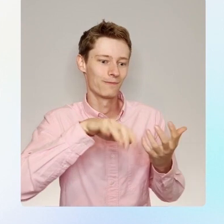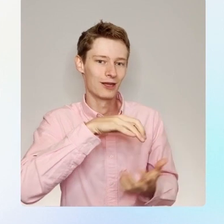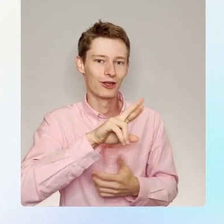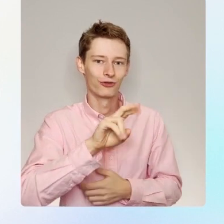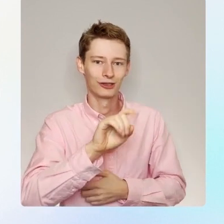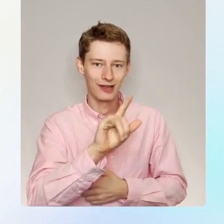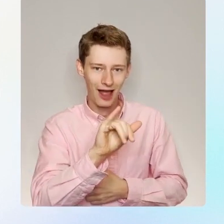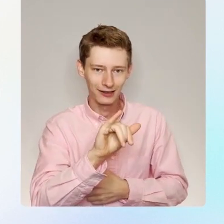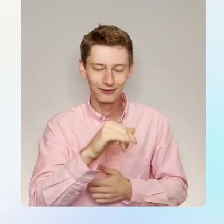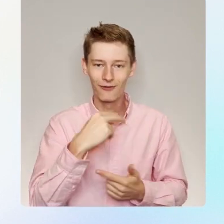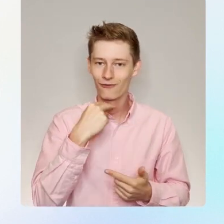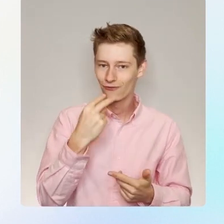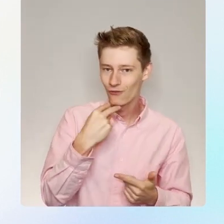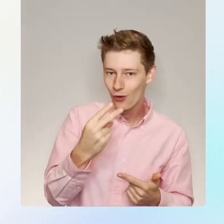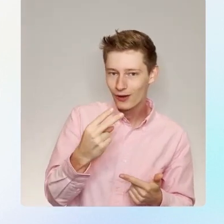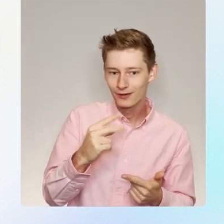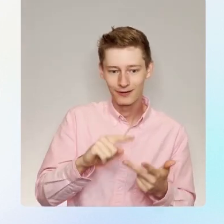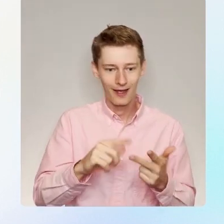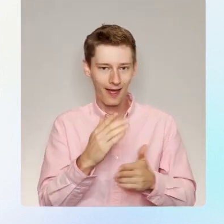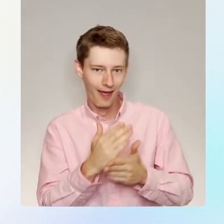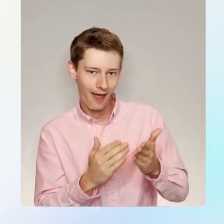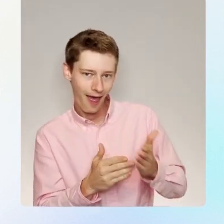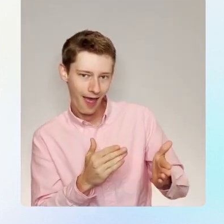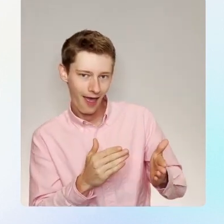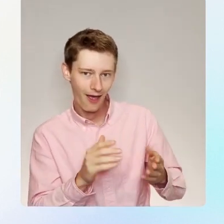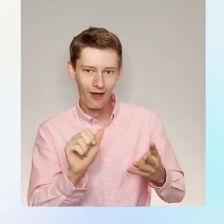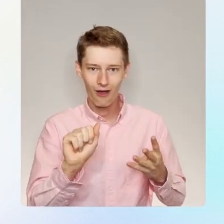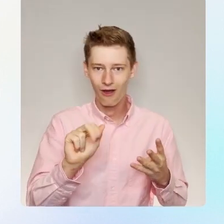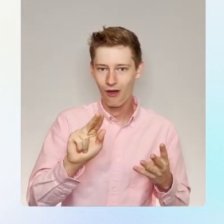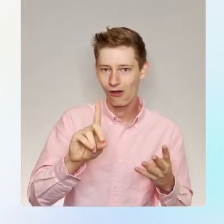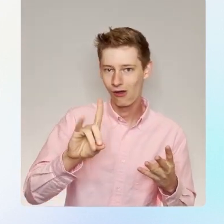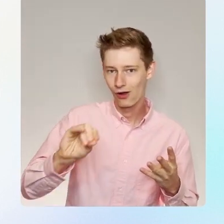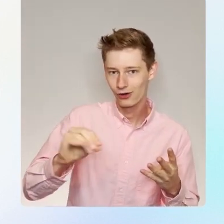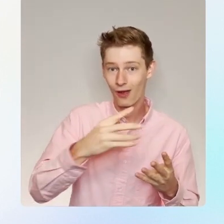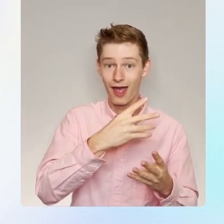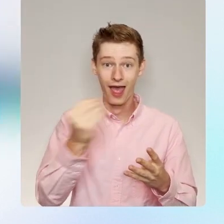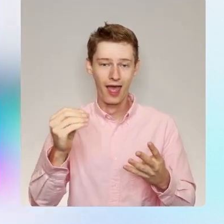Voice, Hands, Audio and Social Presence.